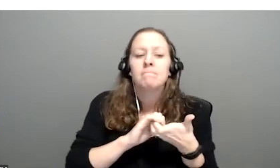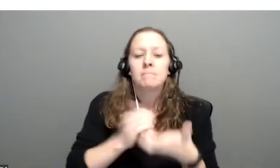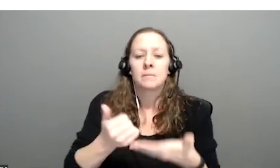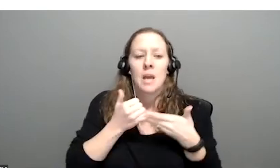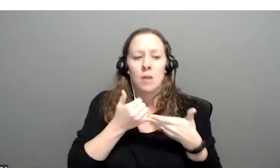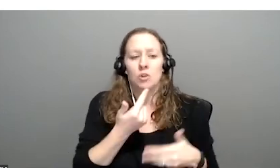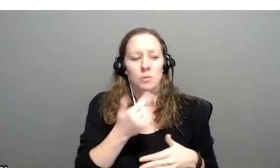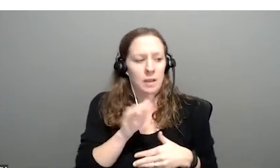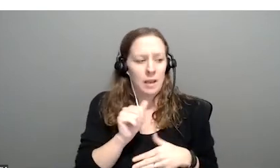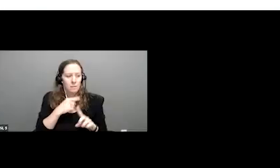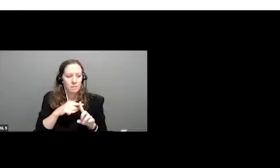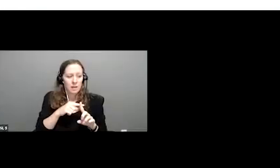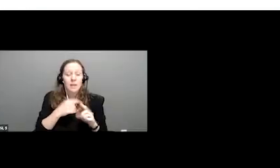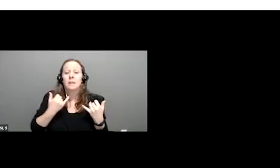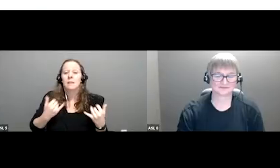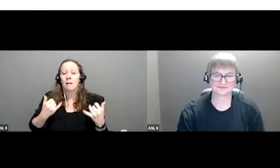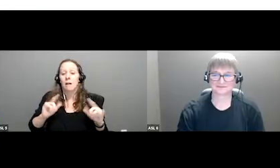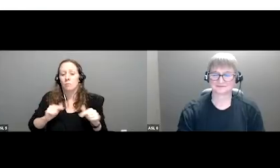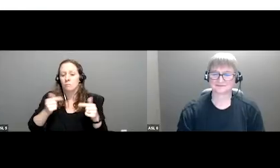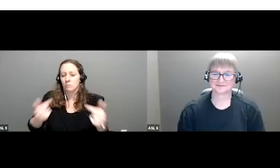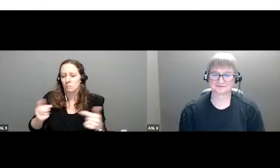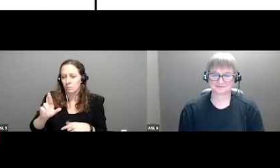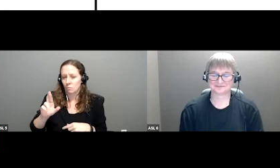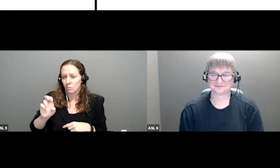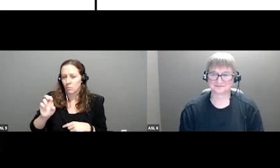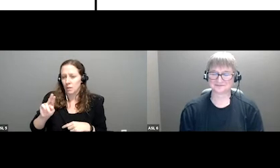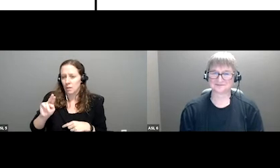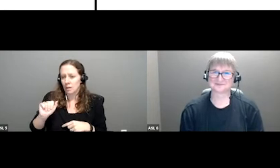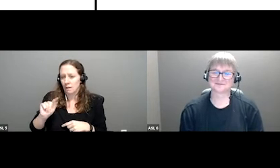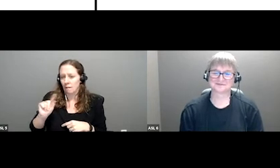GBA+ in the context of the Opportunities Fund. [Renata Sharkey] Thank you, Jessica,